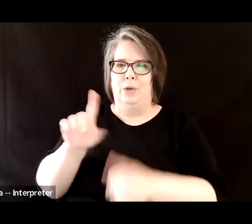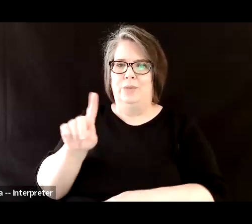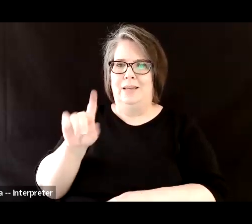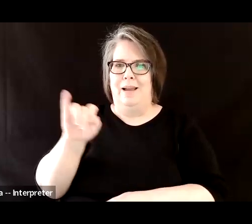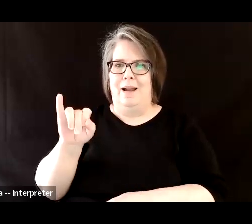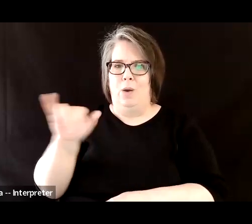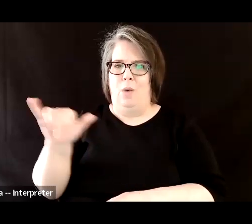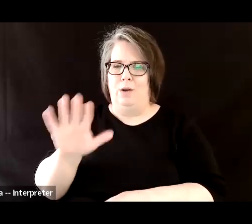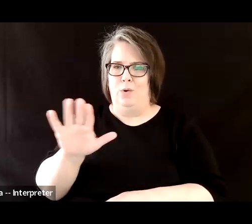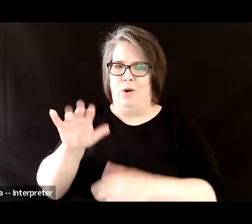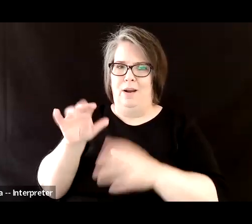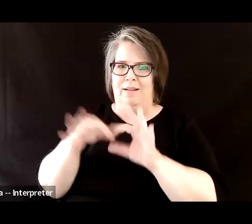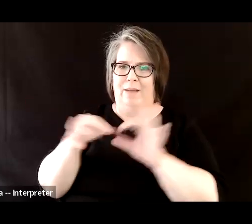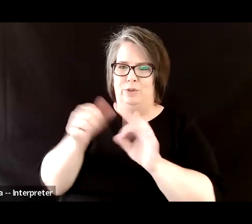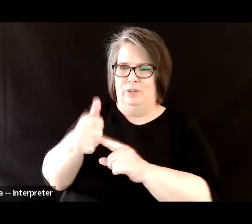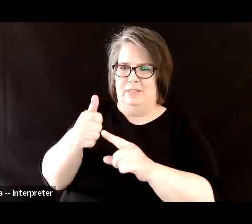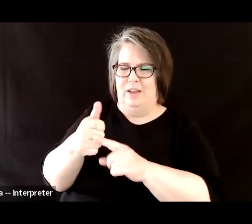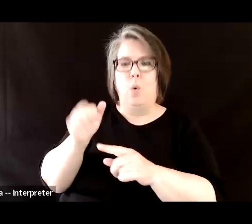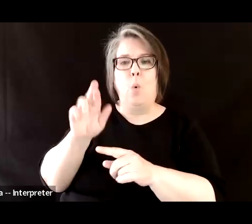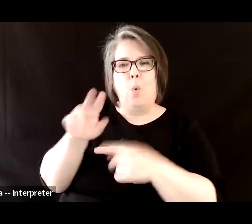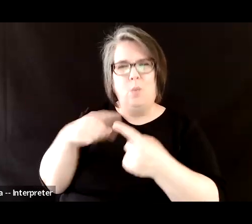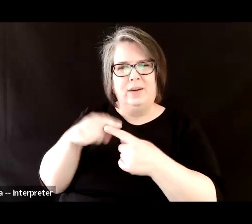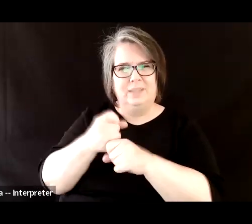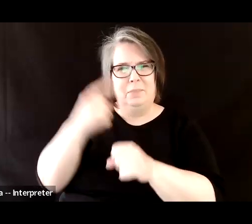and transcripts, or when does it make sense to outsource them.